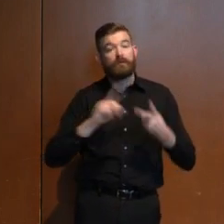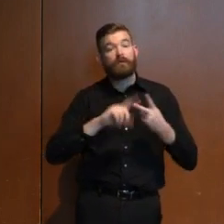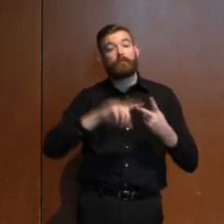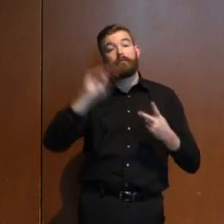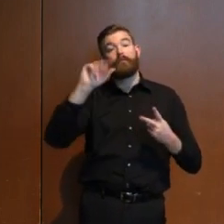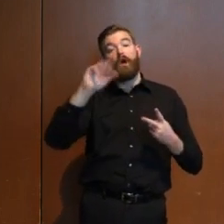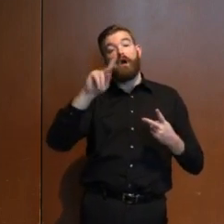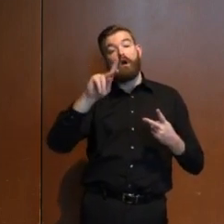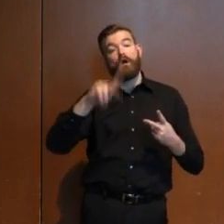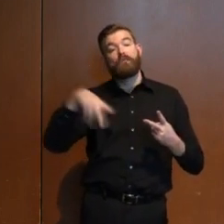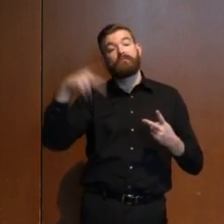NOW IT'S 550 PAT WHICH IS GREAT.